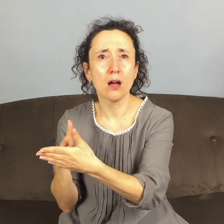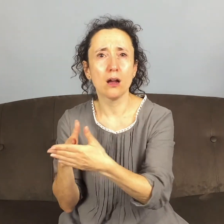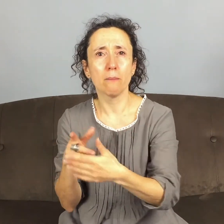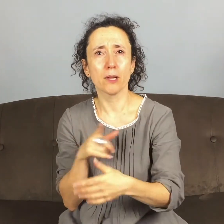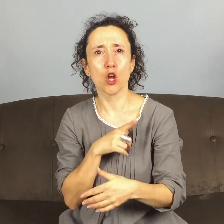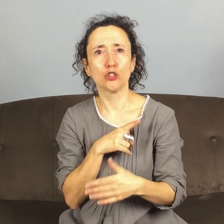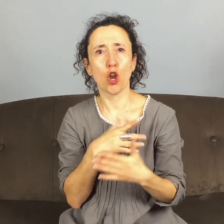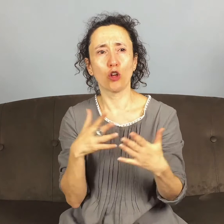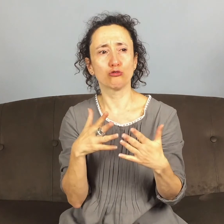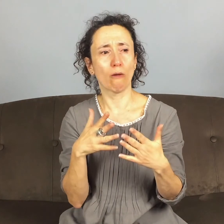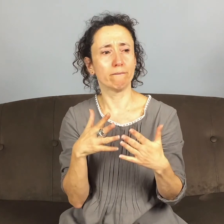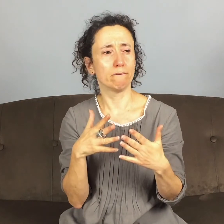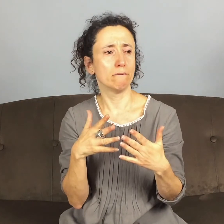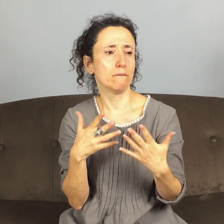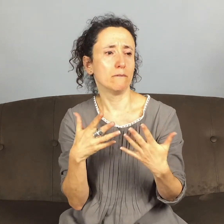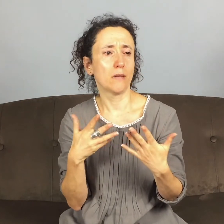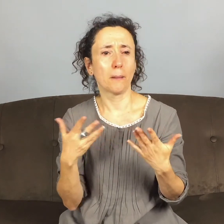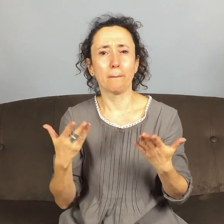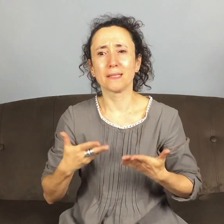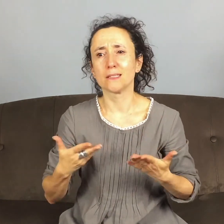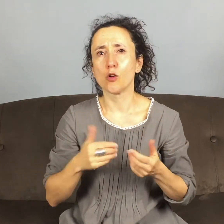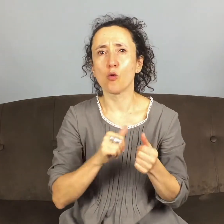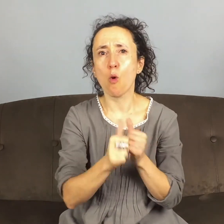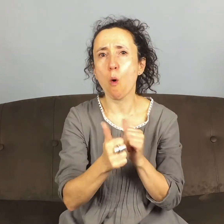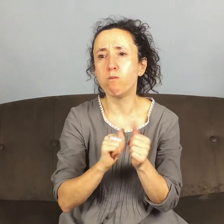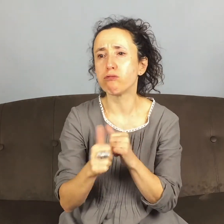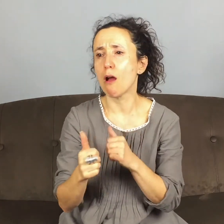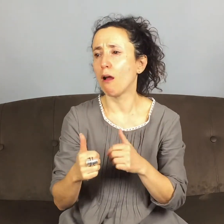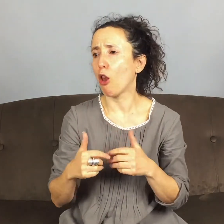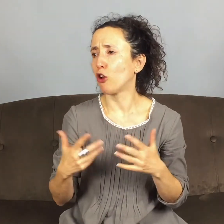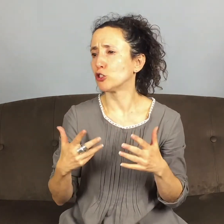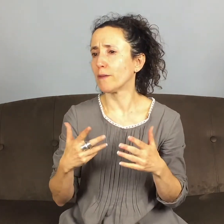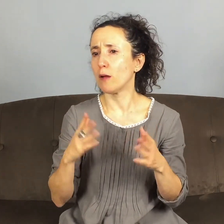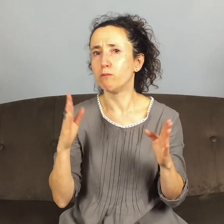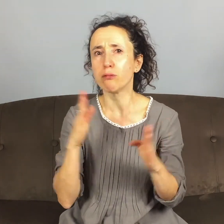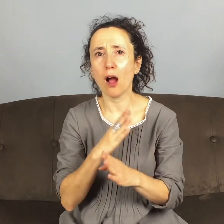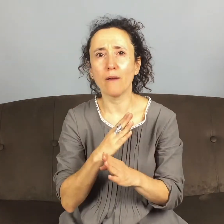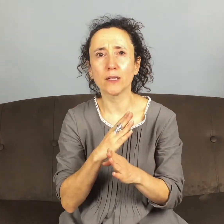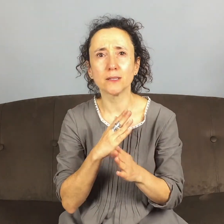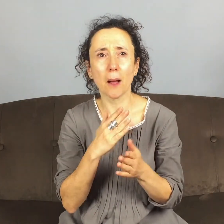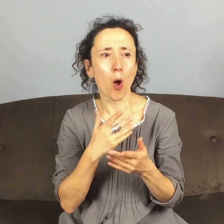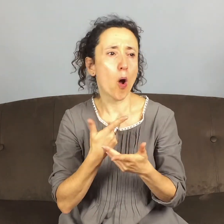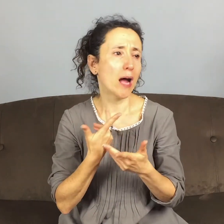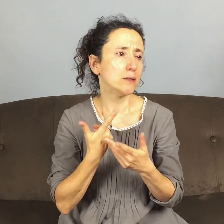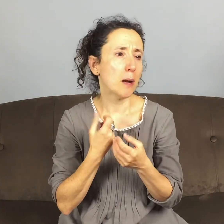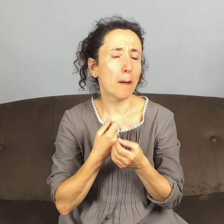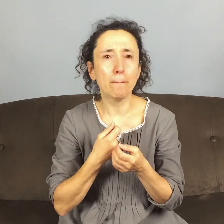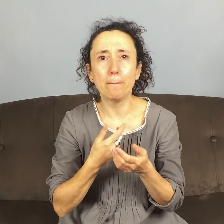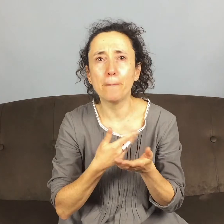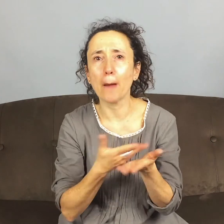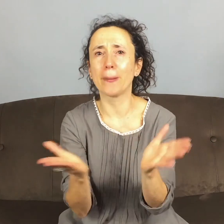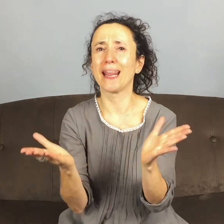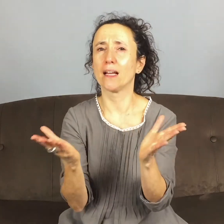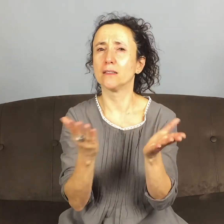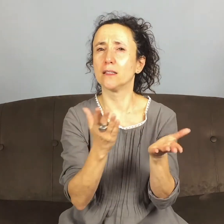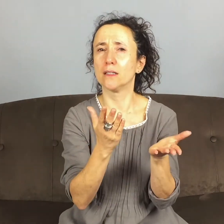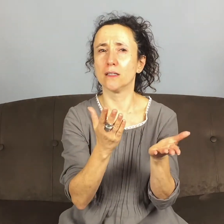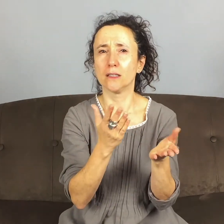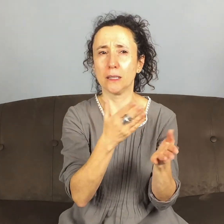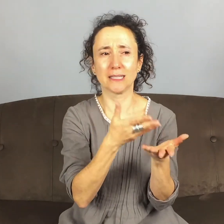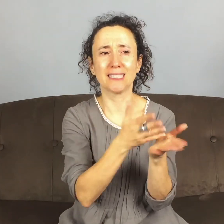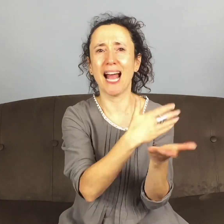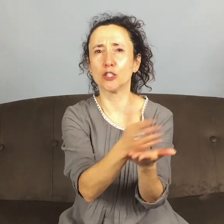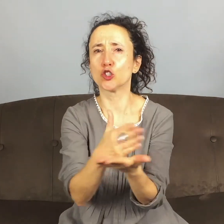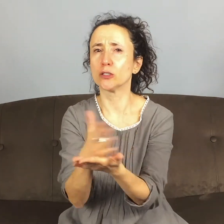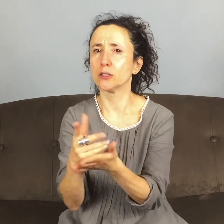Many businesses, corporations and employers in both the private and public sector struggle